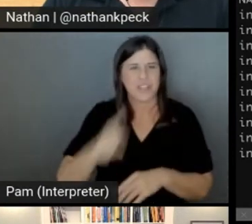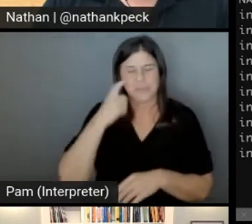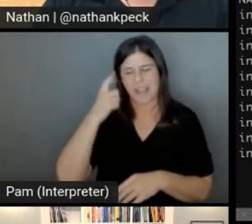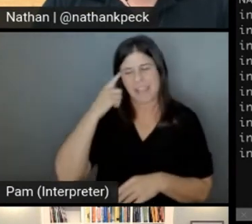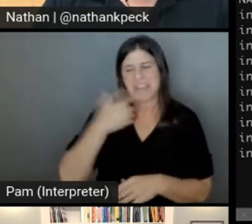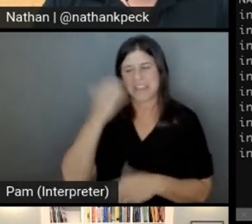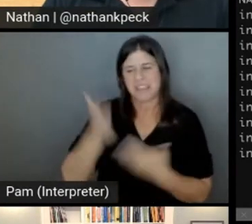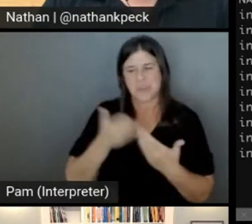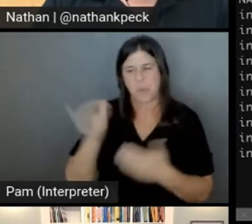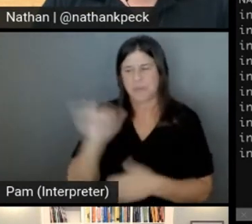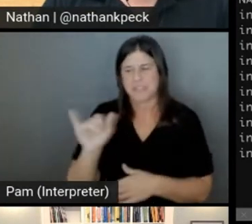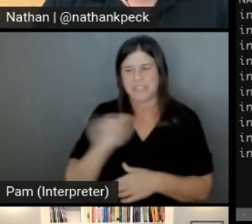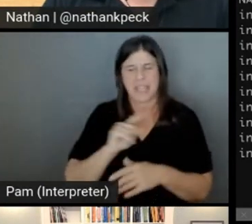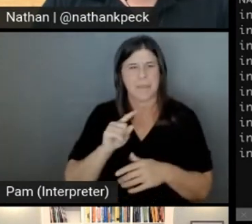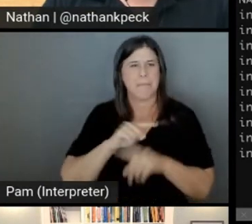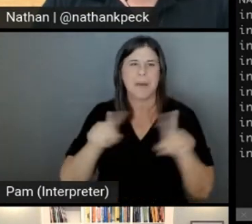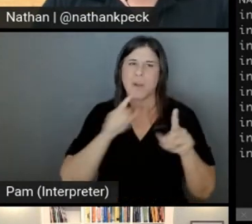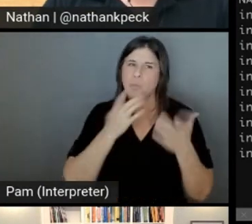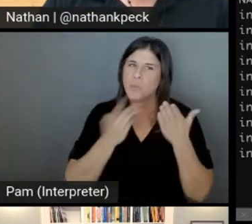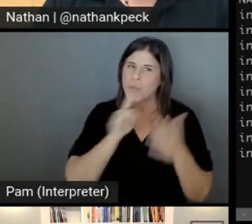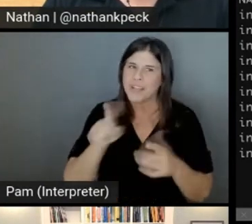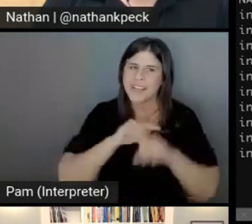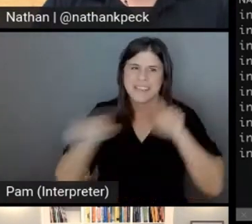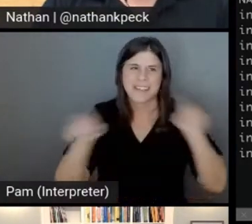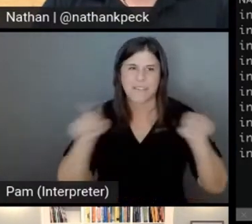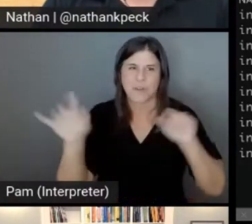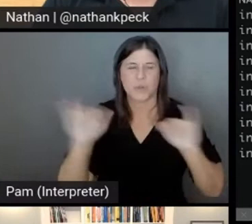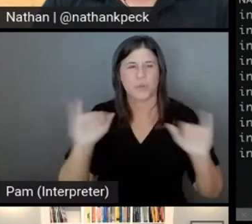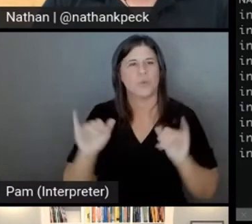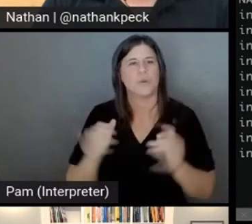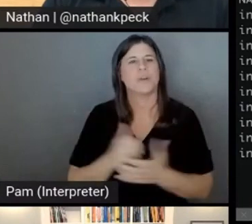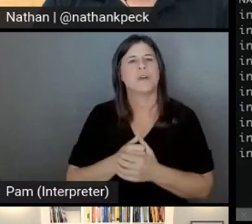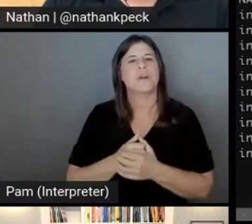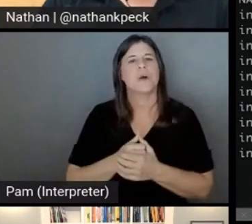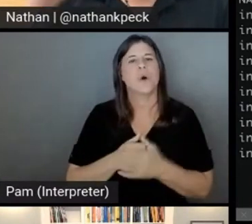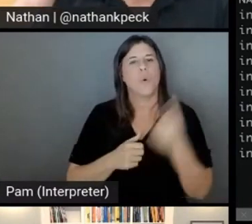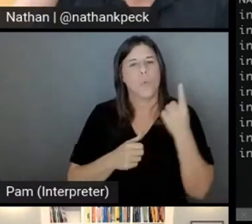but also very different in others. One of the key differences here is that,